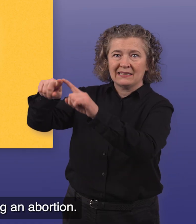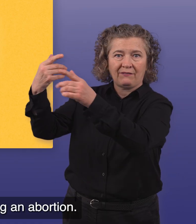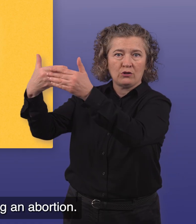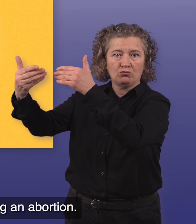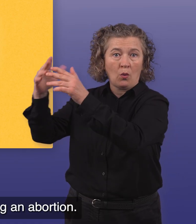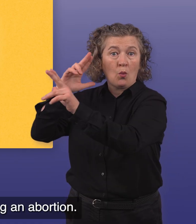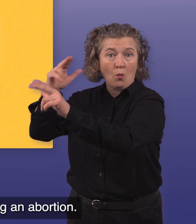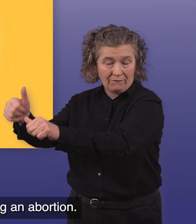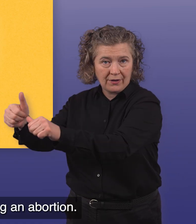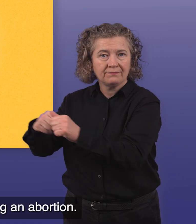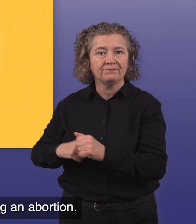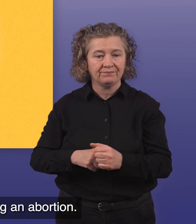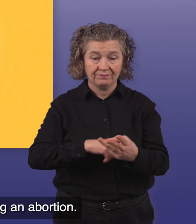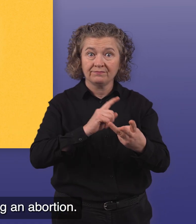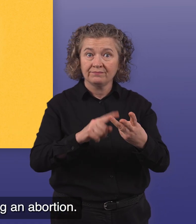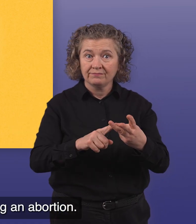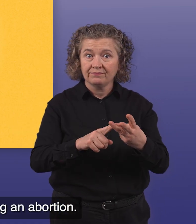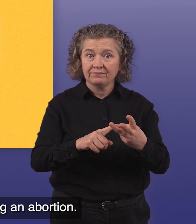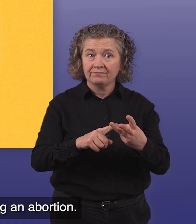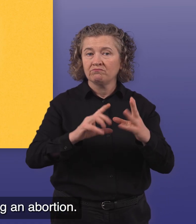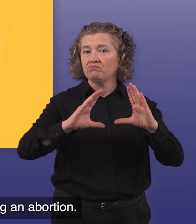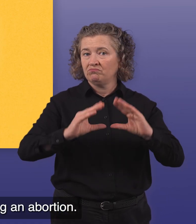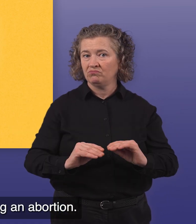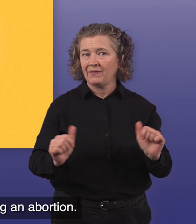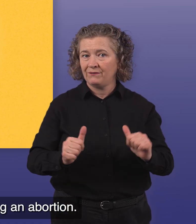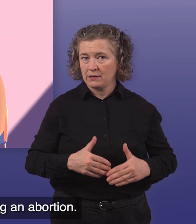or end the pregnancy by having an abortion.